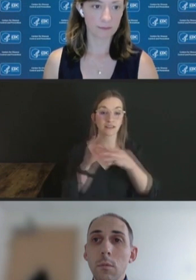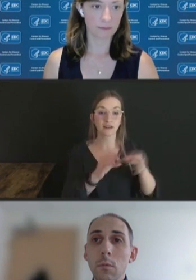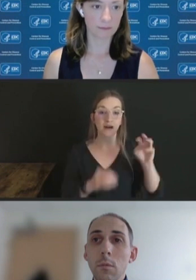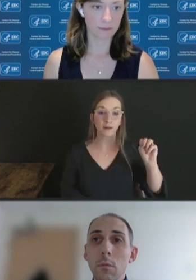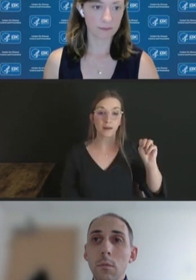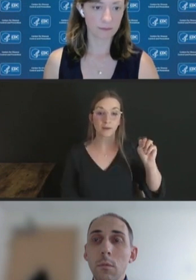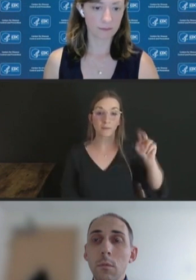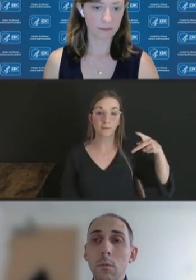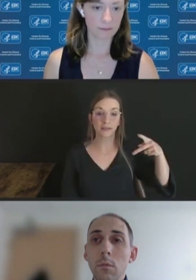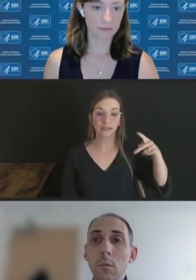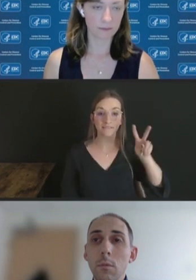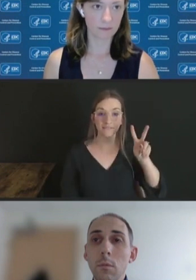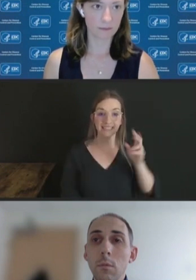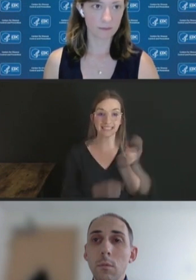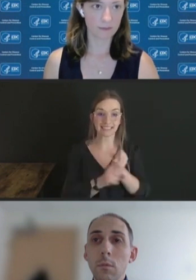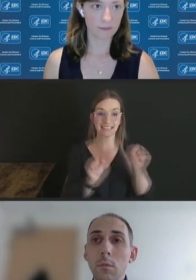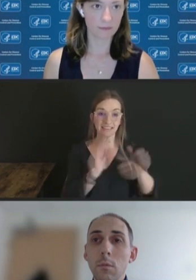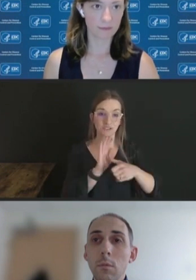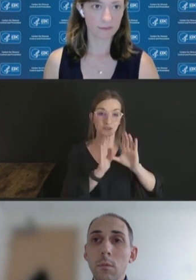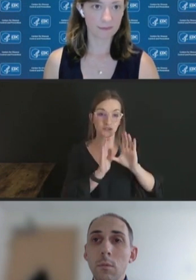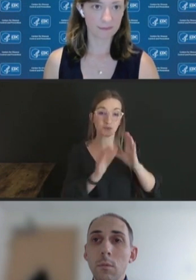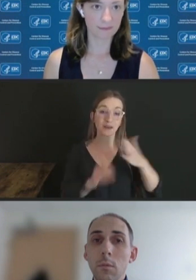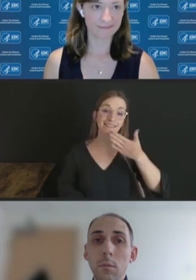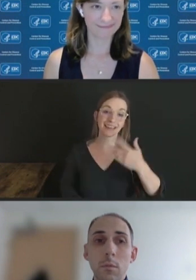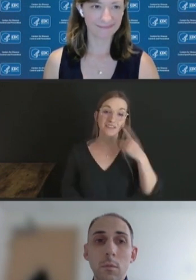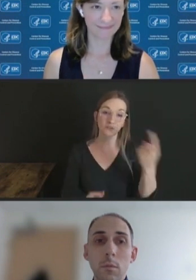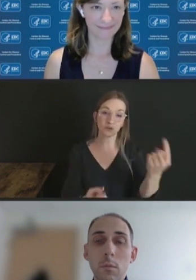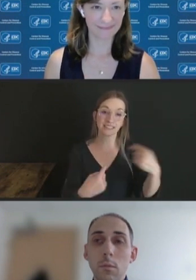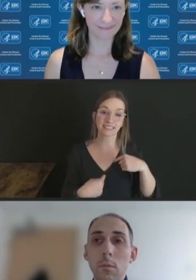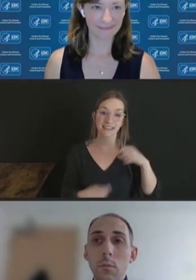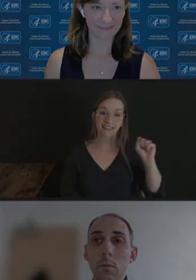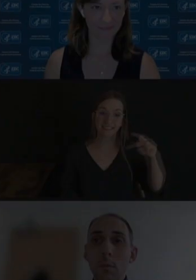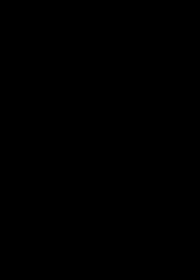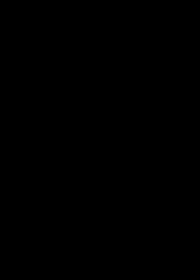Thank you for attending our September NVAC meeting.